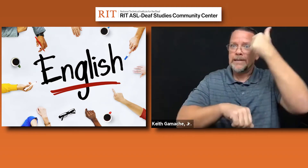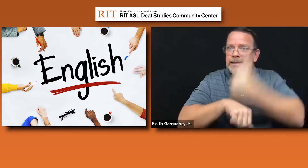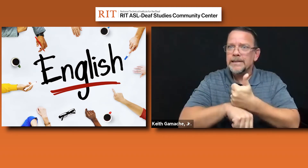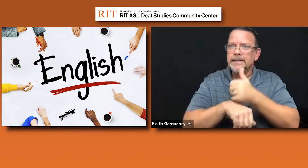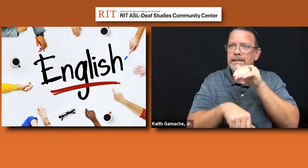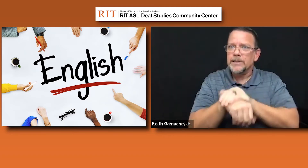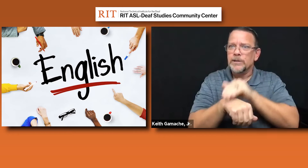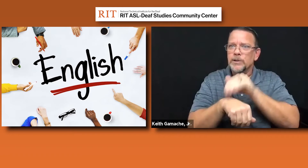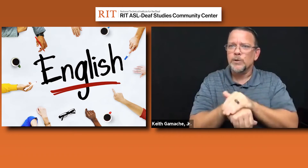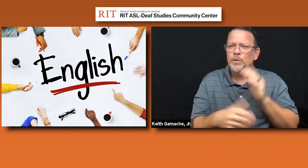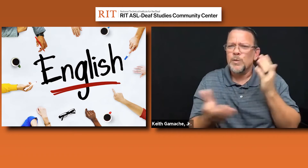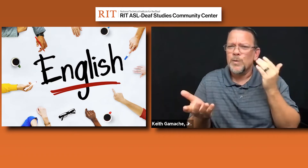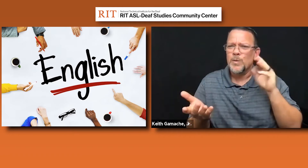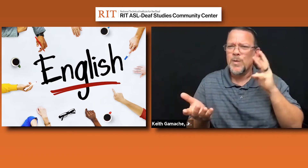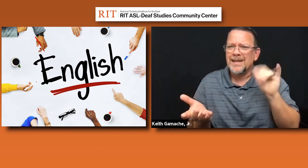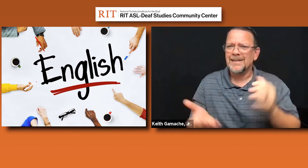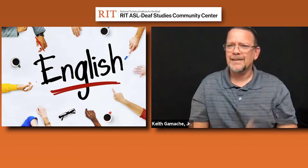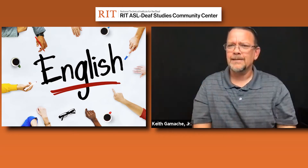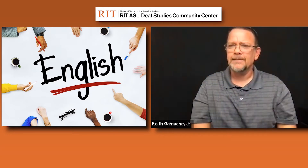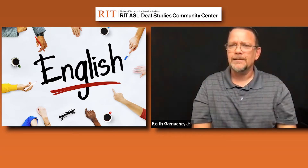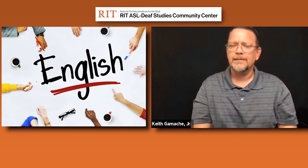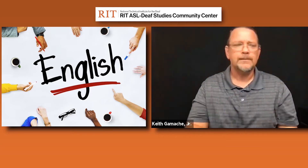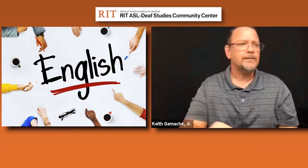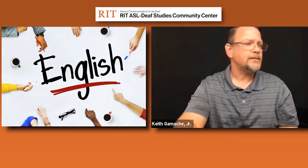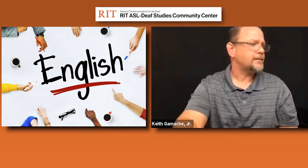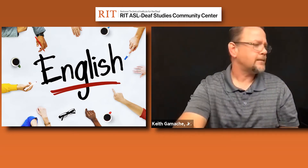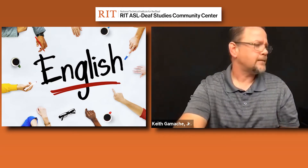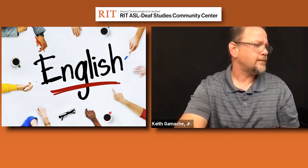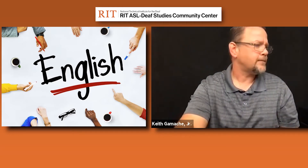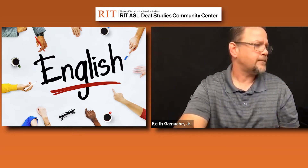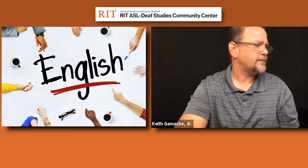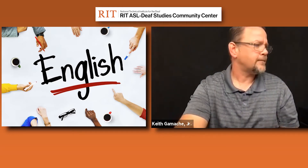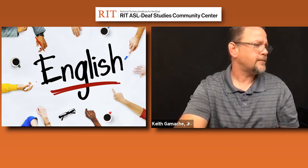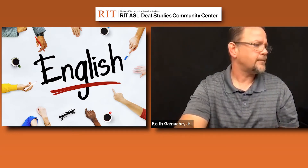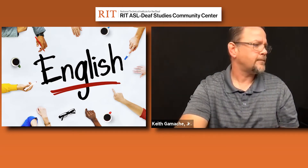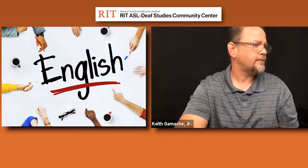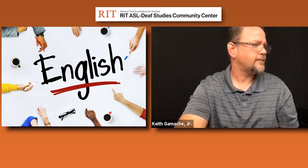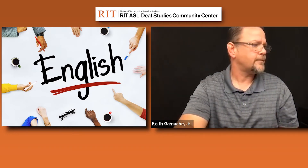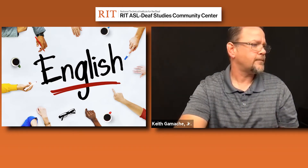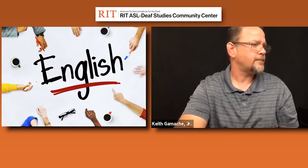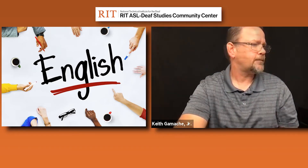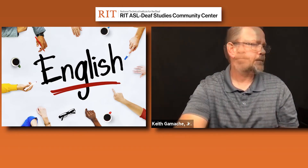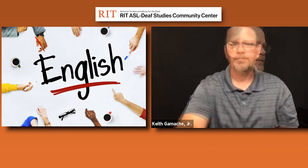Why are we so set on doing everything that revolves around an English structure?